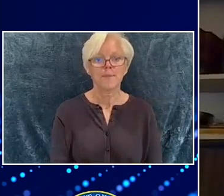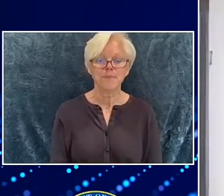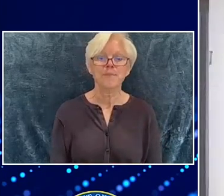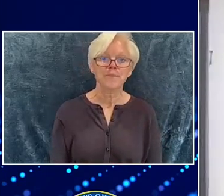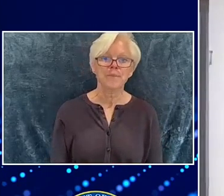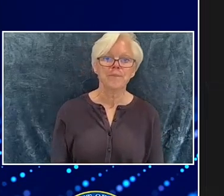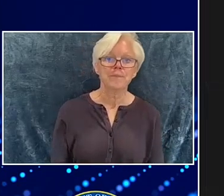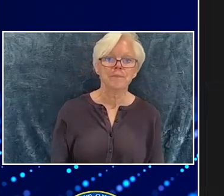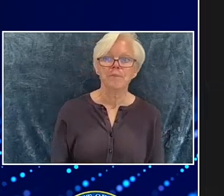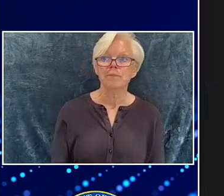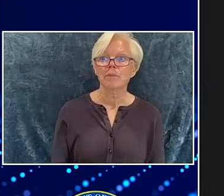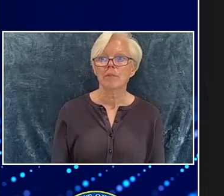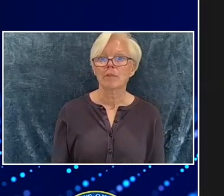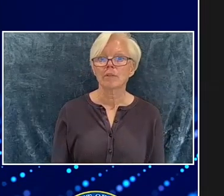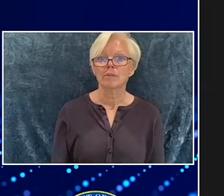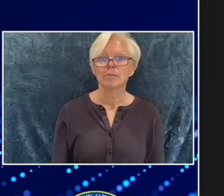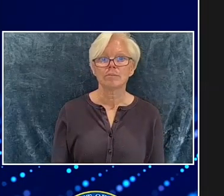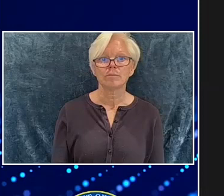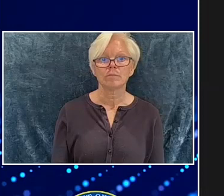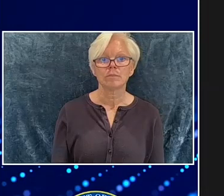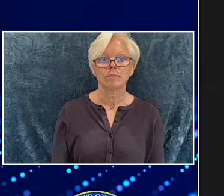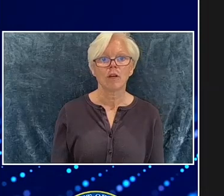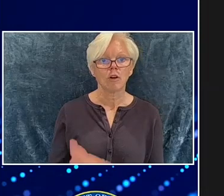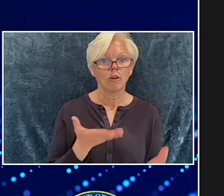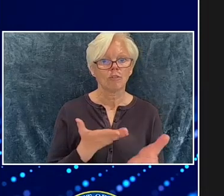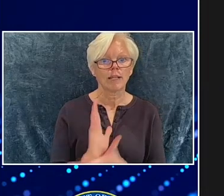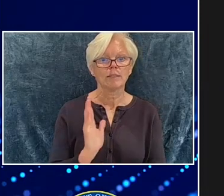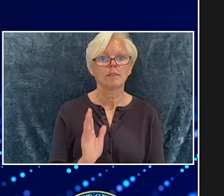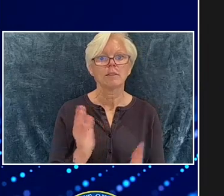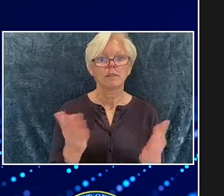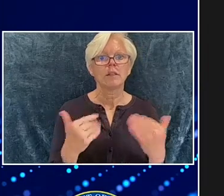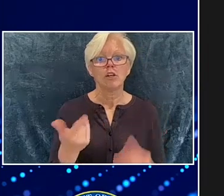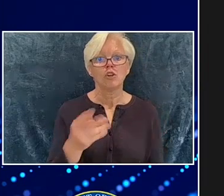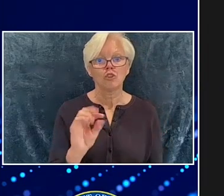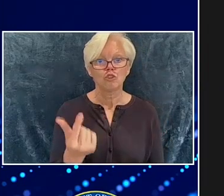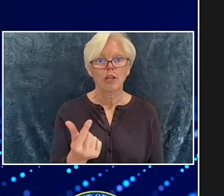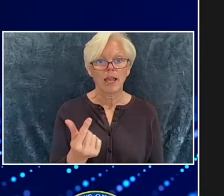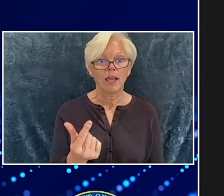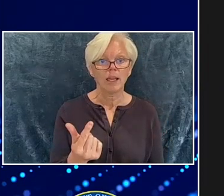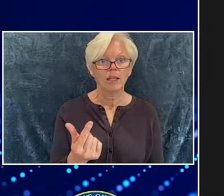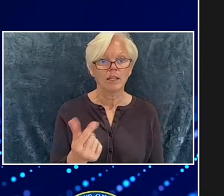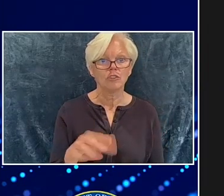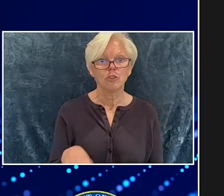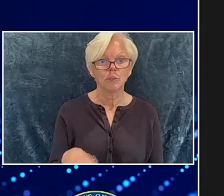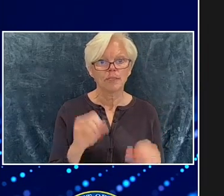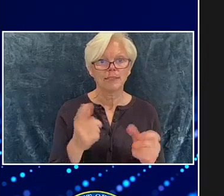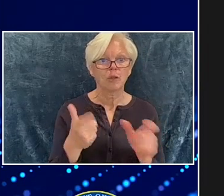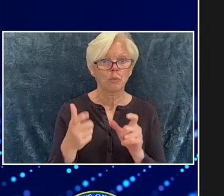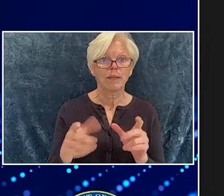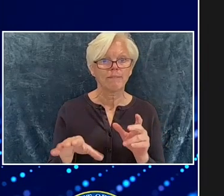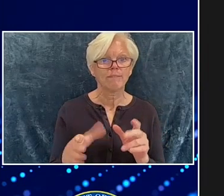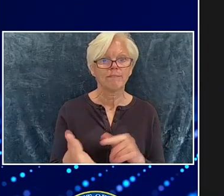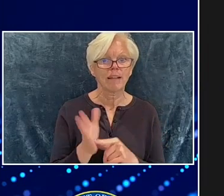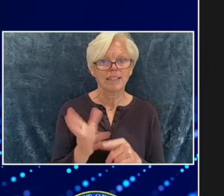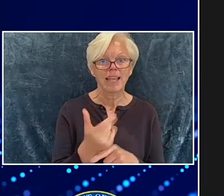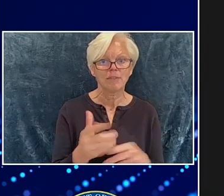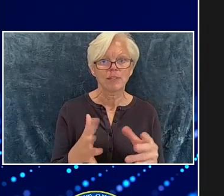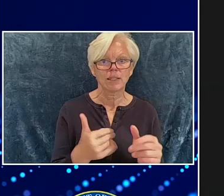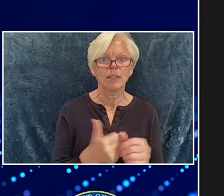Alright. Greg, do you want to take a- just a quick five just to get everything set? Yeah, we're going to take a- let's take a